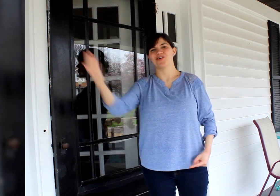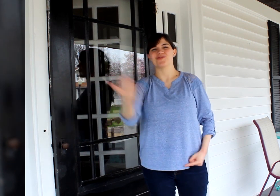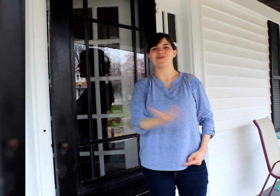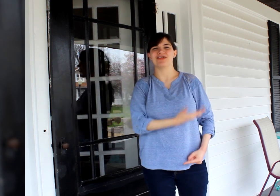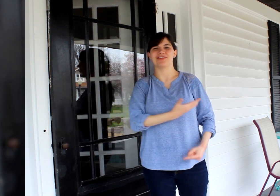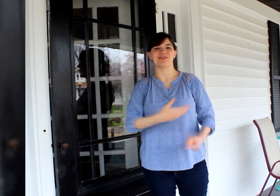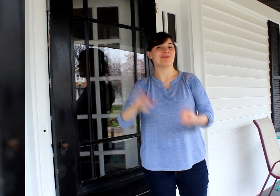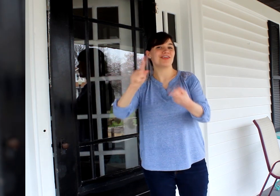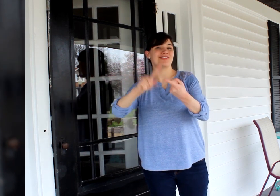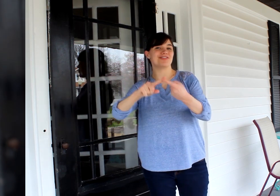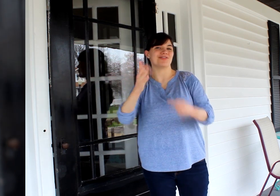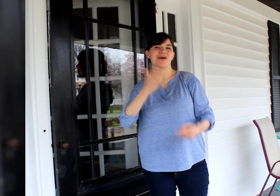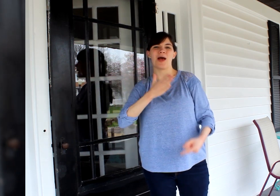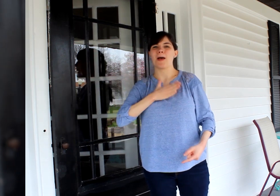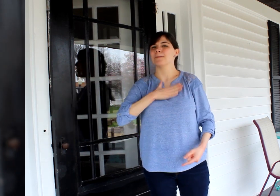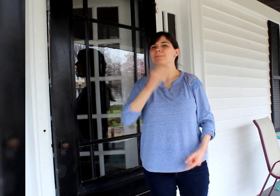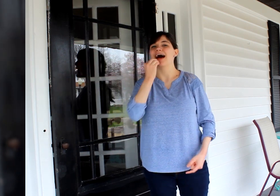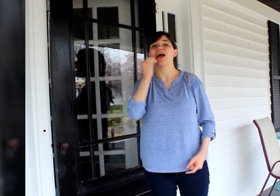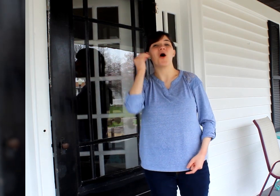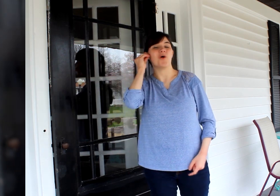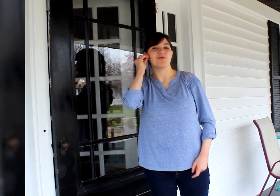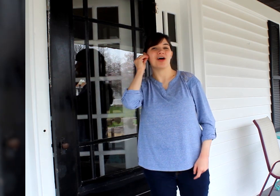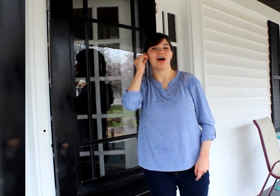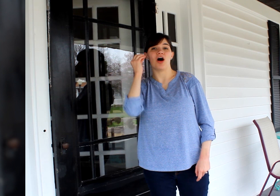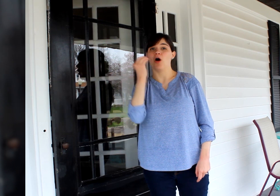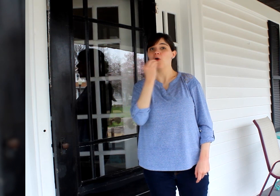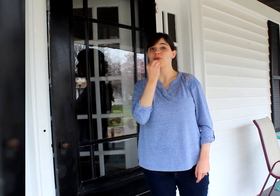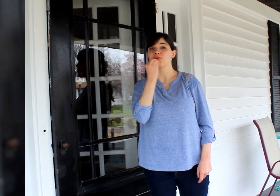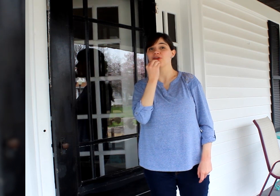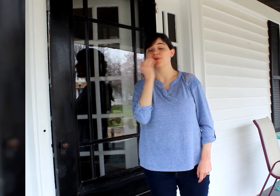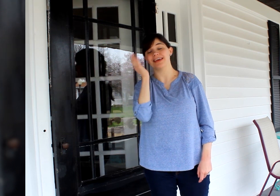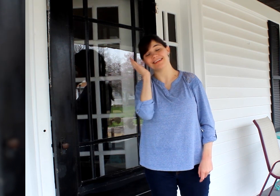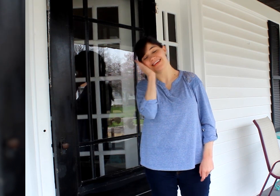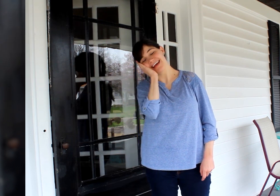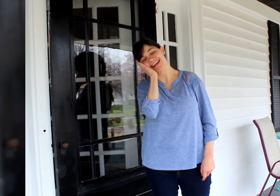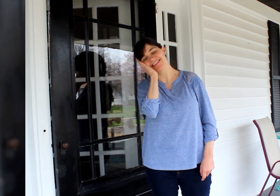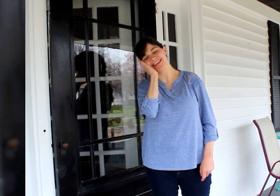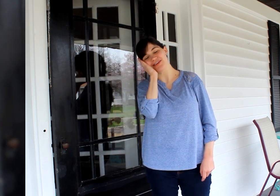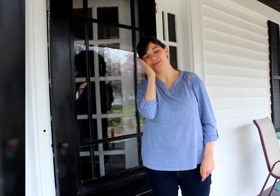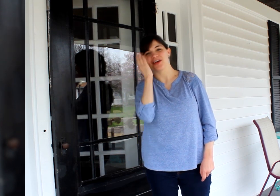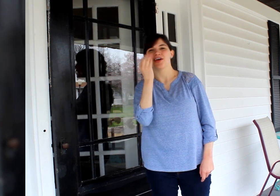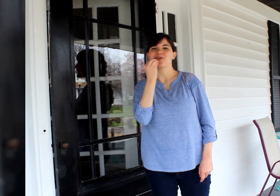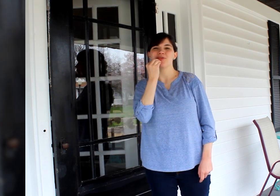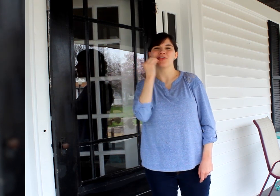"Welcome to my home." A home is where you eat and sleep with